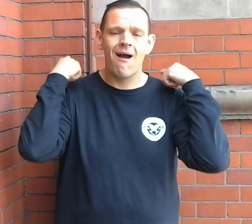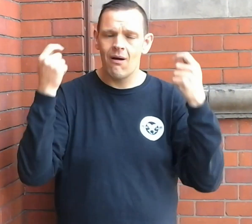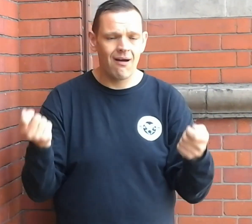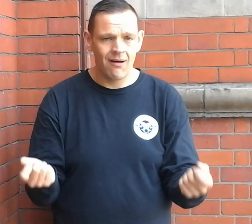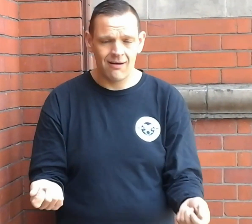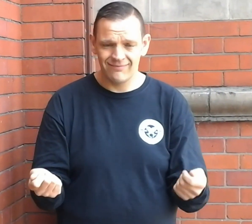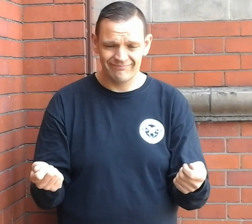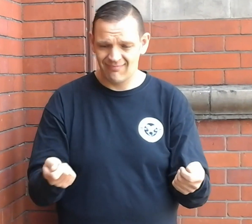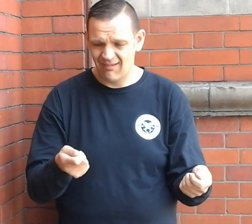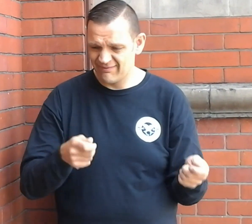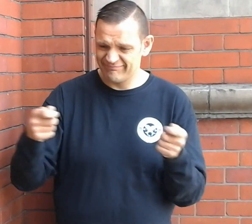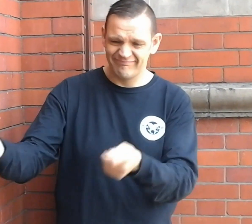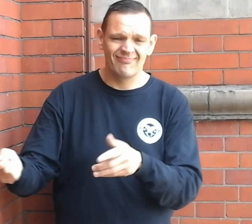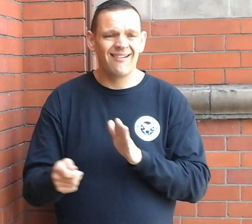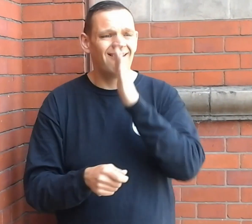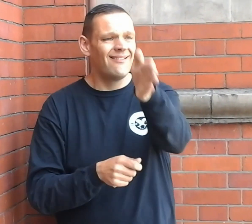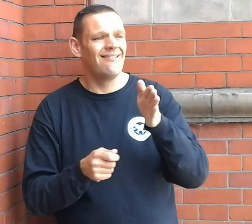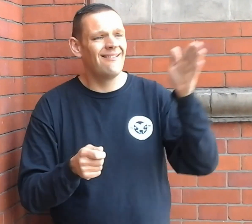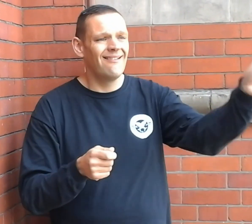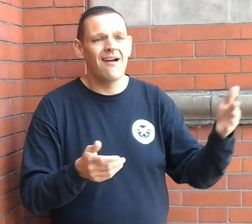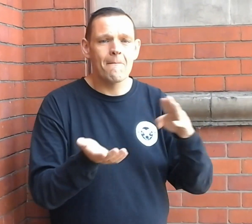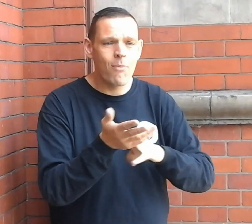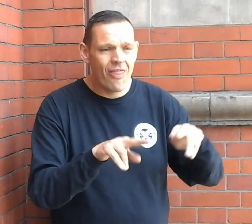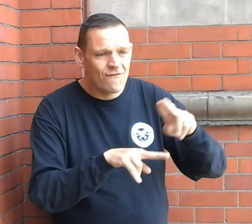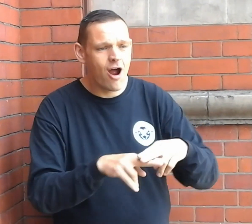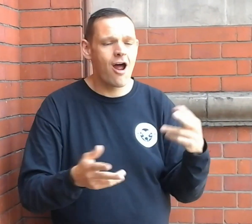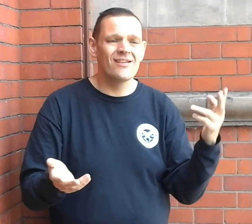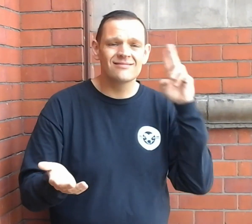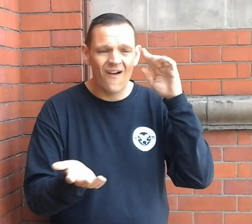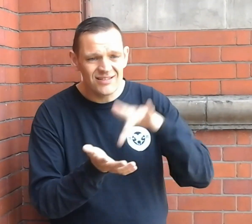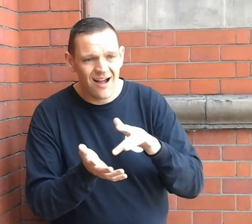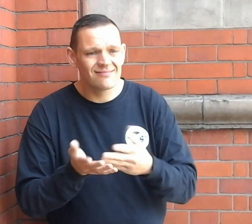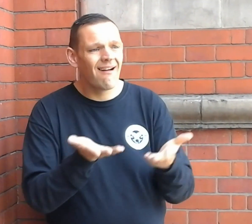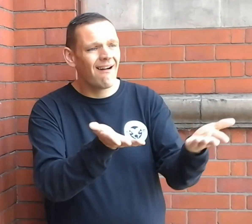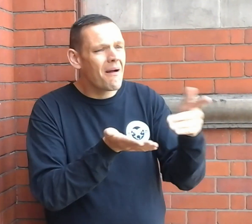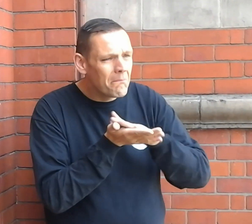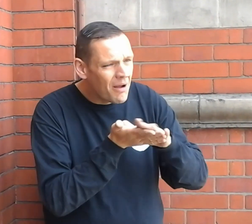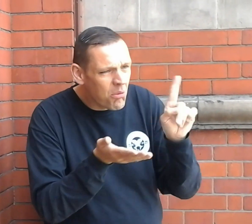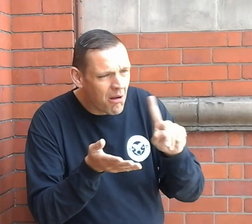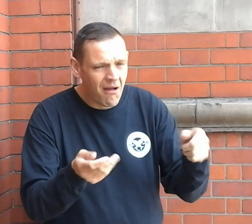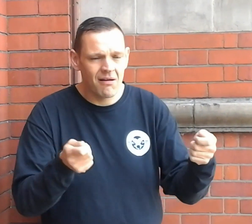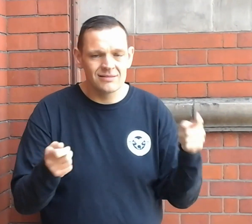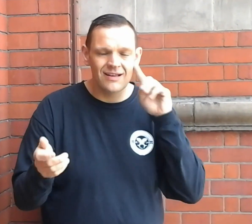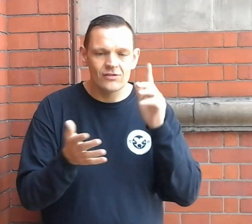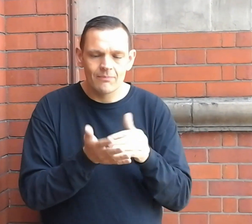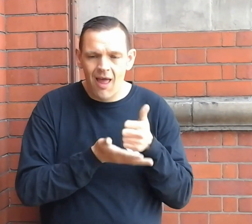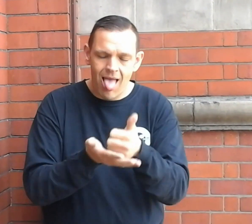which deaf people don't understand because it's in their second language. So they have to go to their mother and father or to a Deaf Center and ask for a